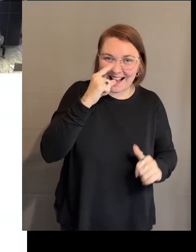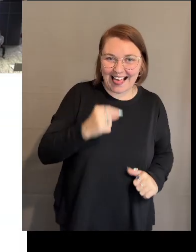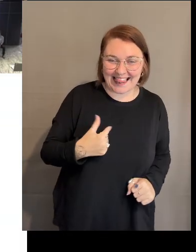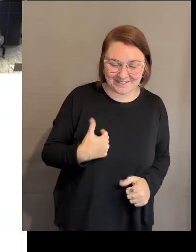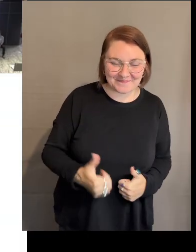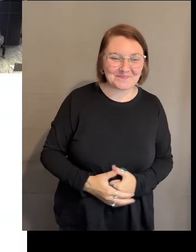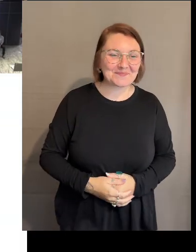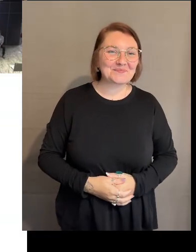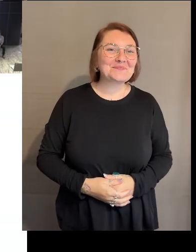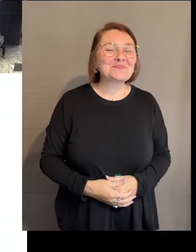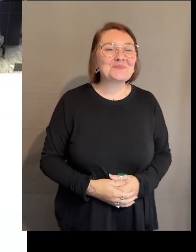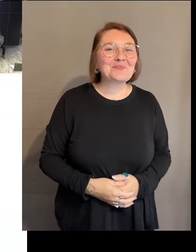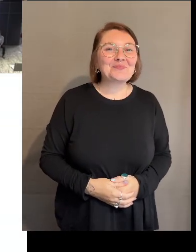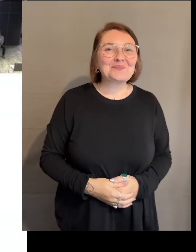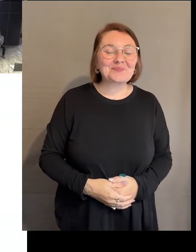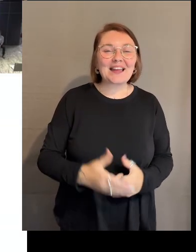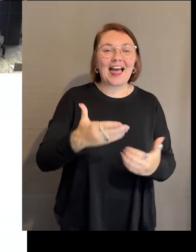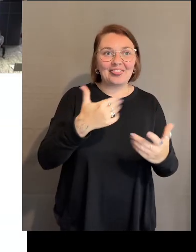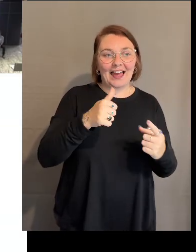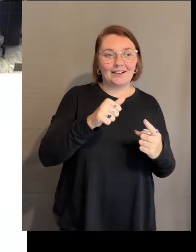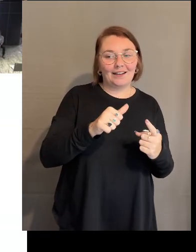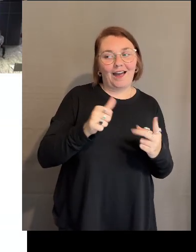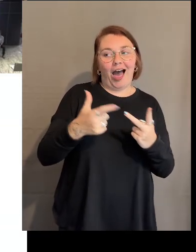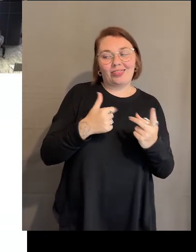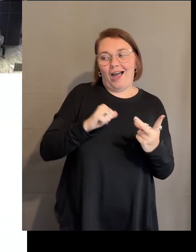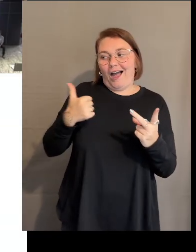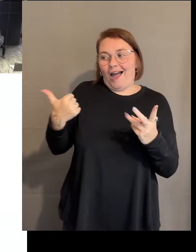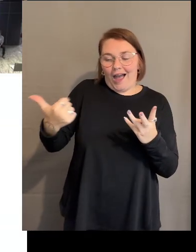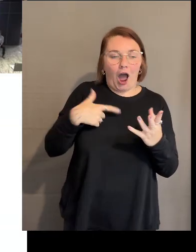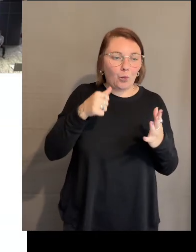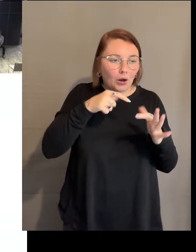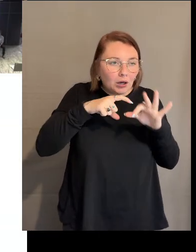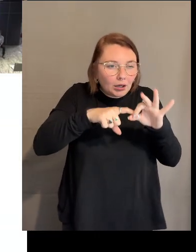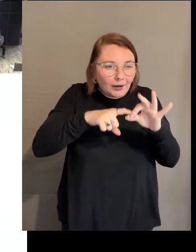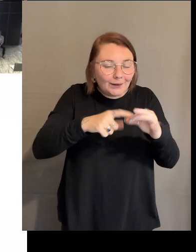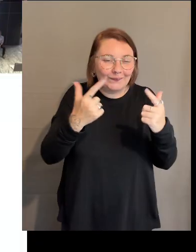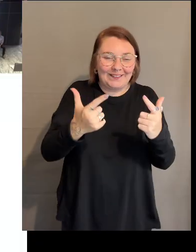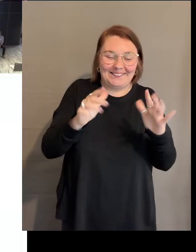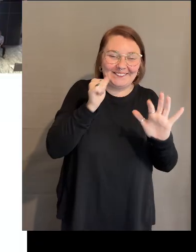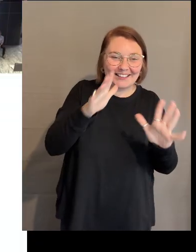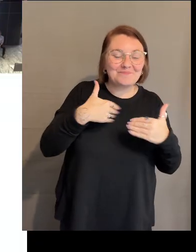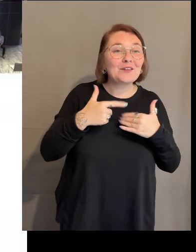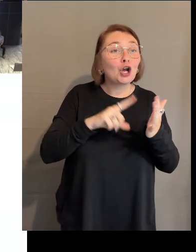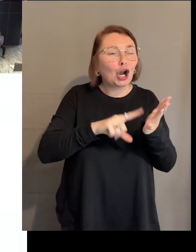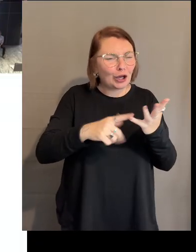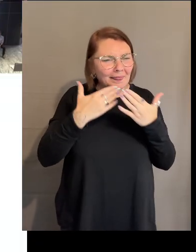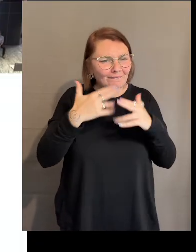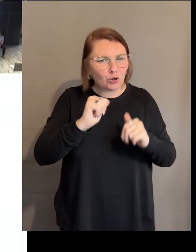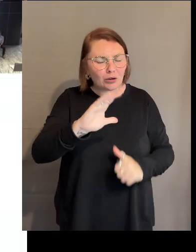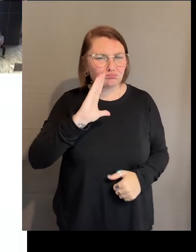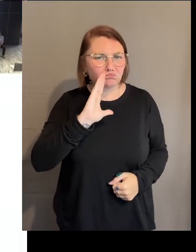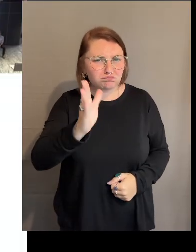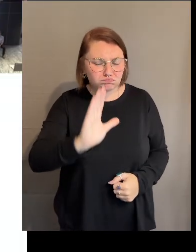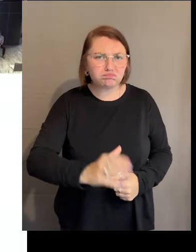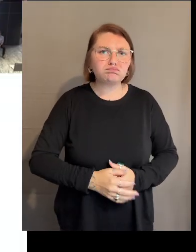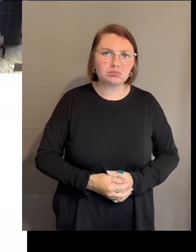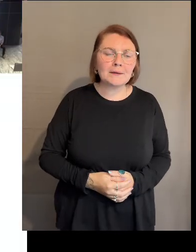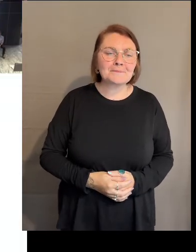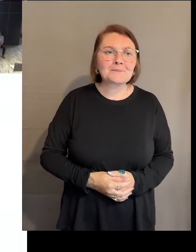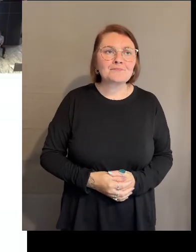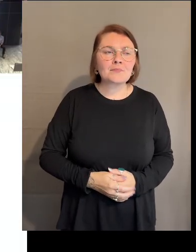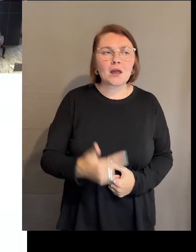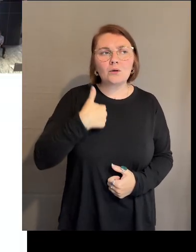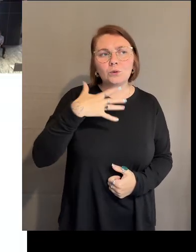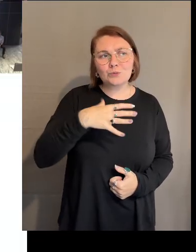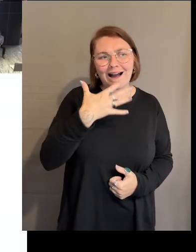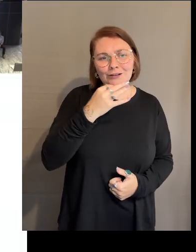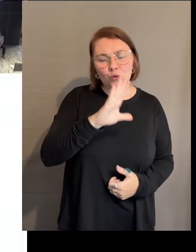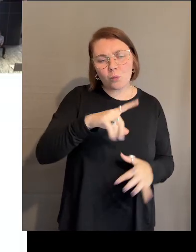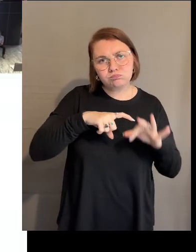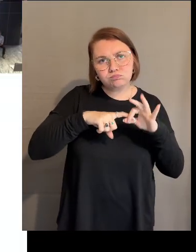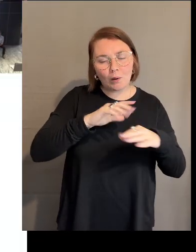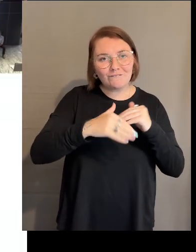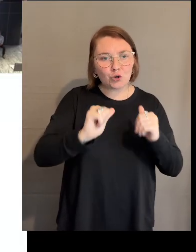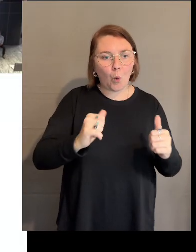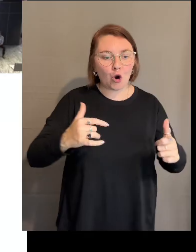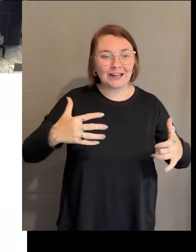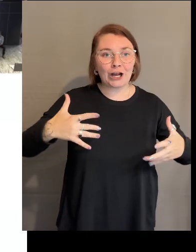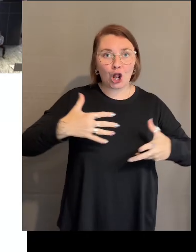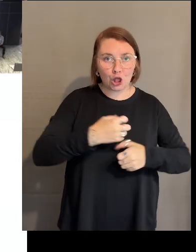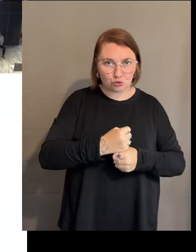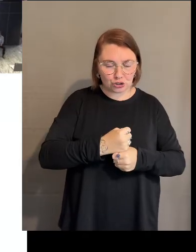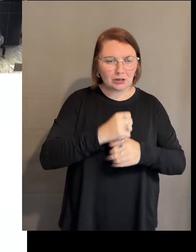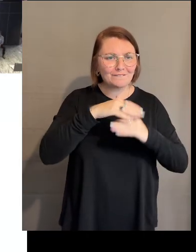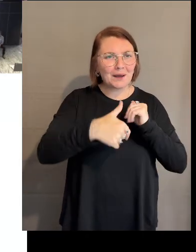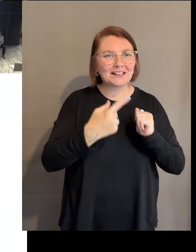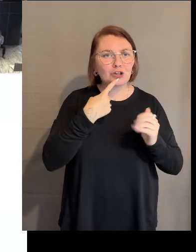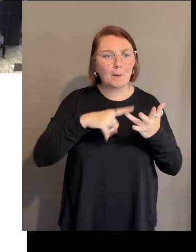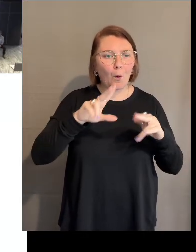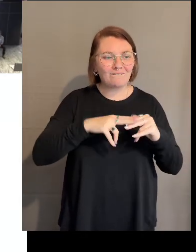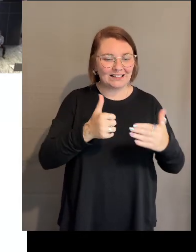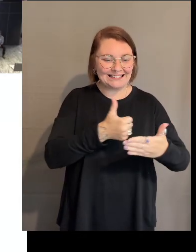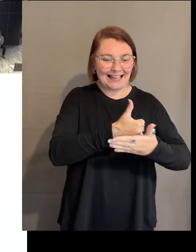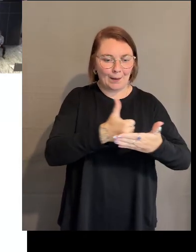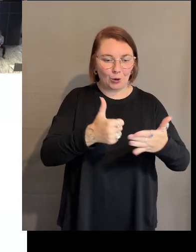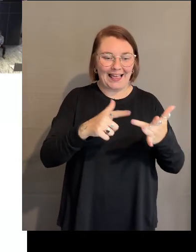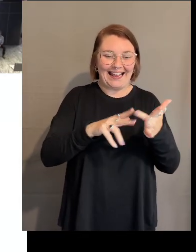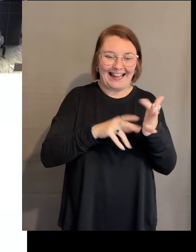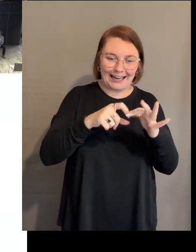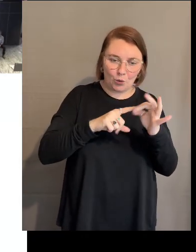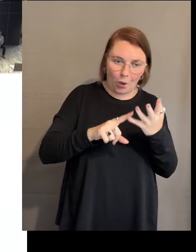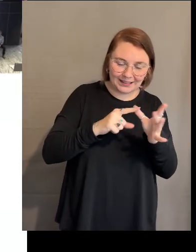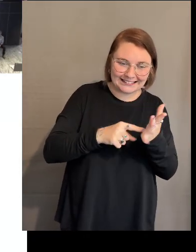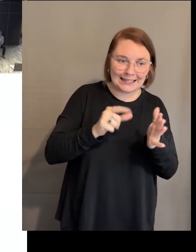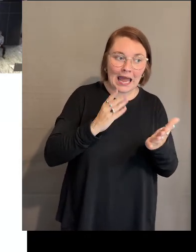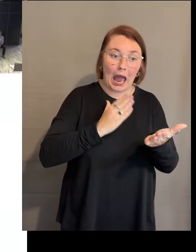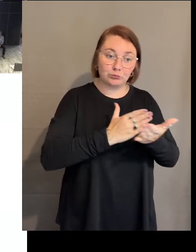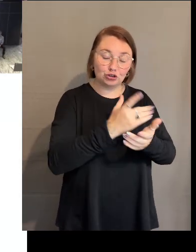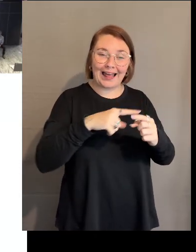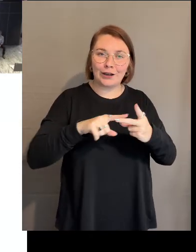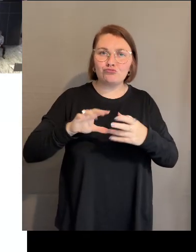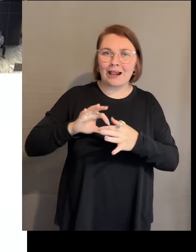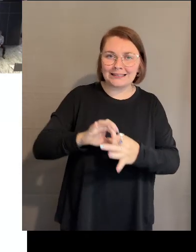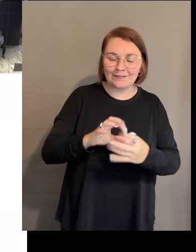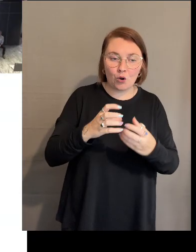And then I'll give someone else a go. I won't ask all my questions, sorry. So Lou, thank you for your presentation, and I wanted to ask you a question about your conclusion about this kind of stable inequality, both absolute and relative, between those with and without disability over time.